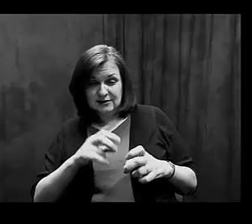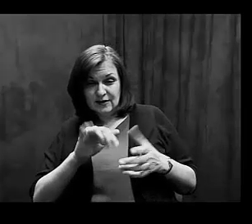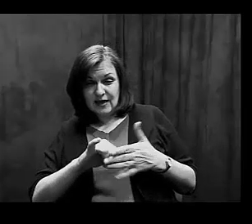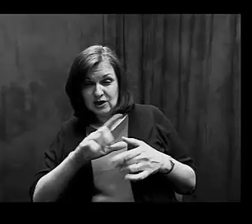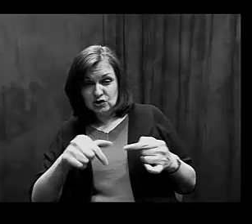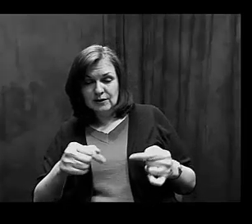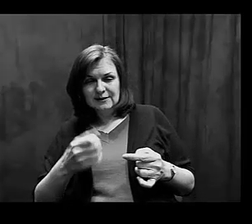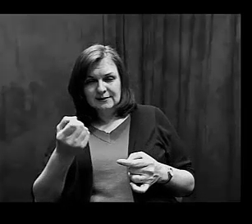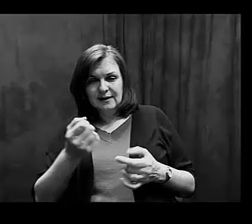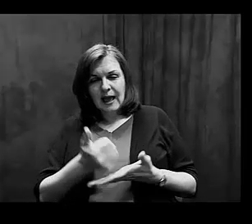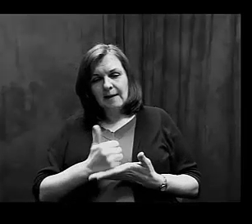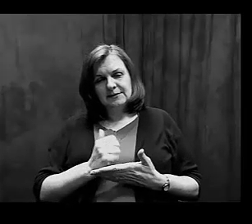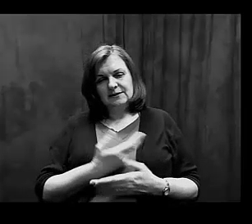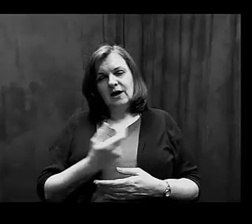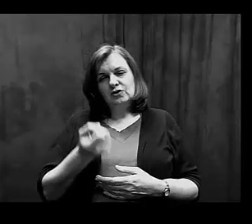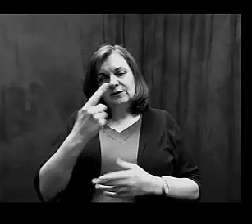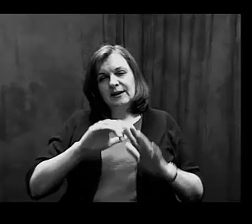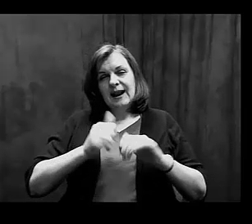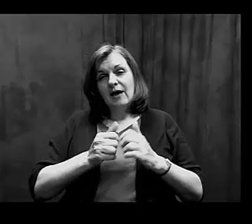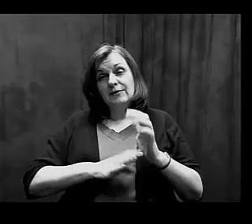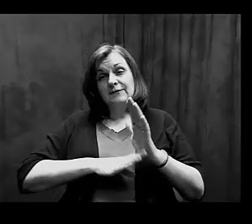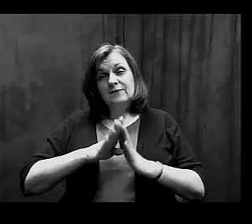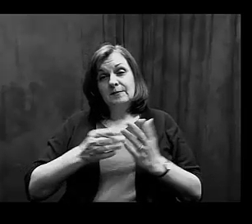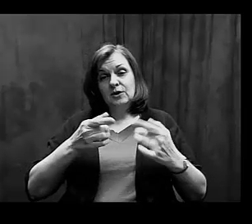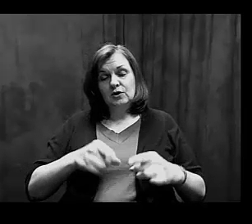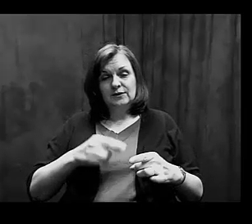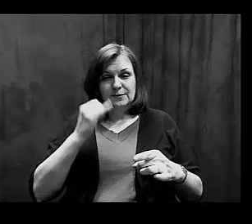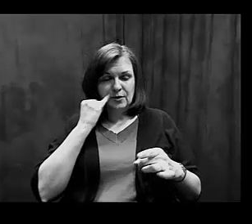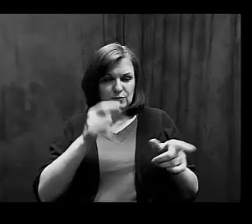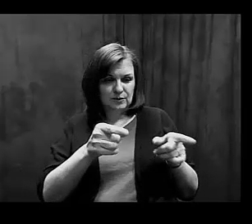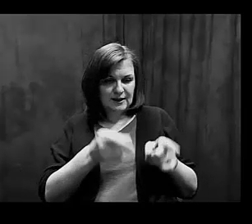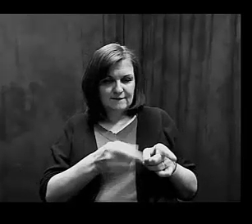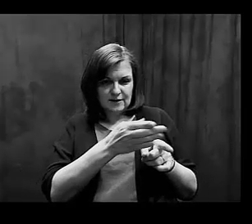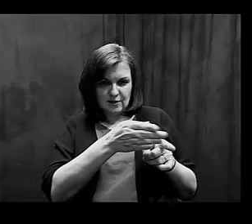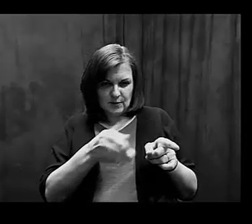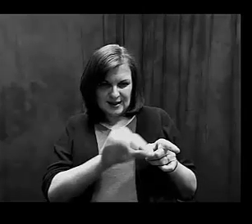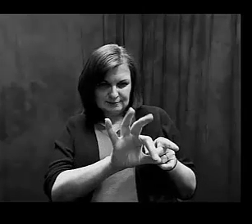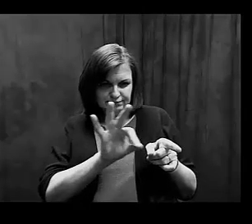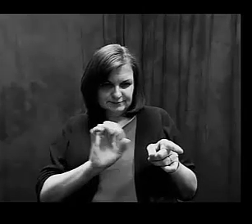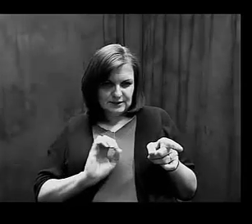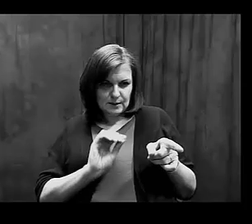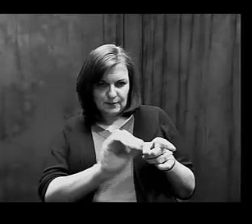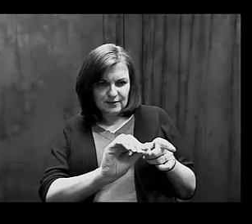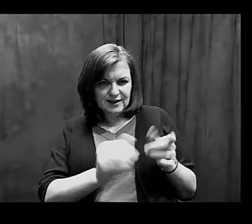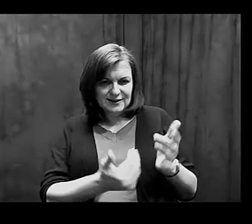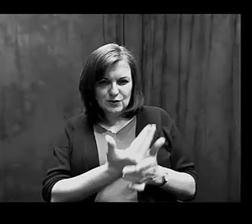change something and we see the result of that we now know what actually is making it happen